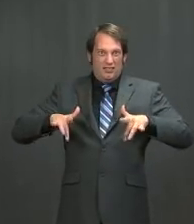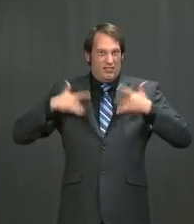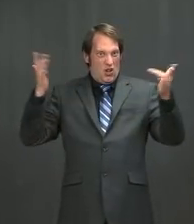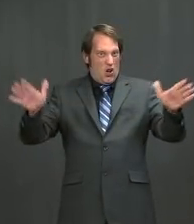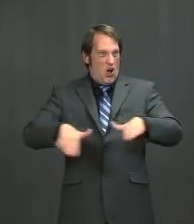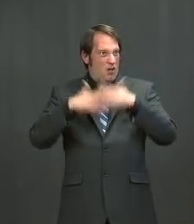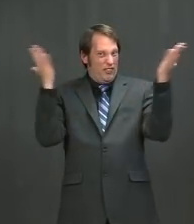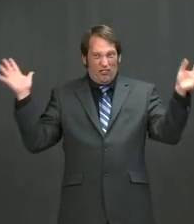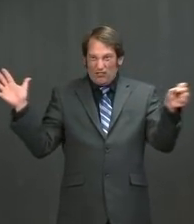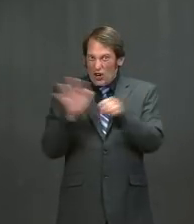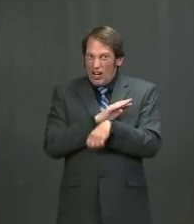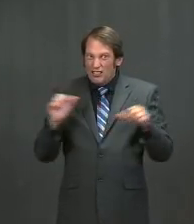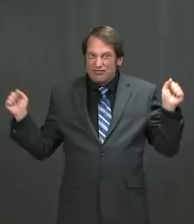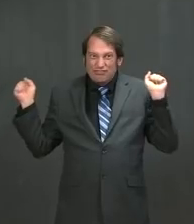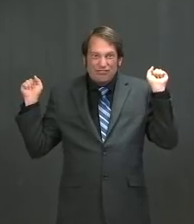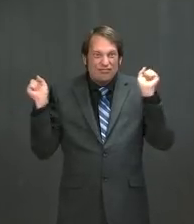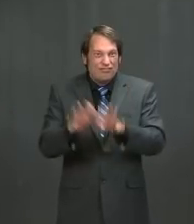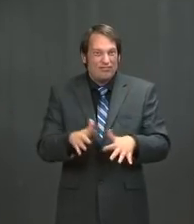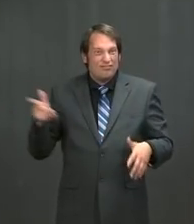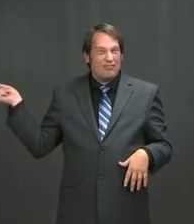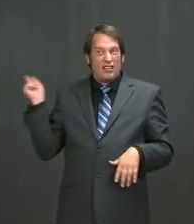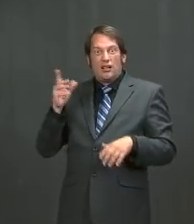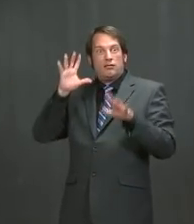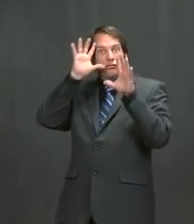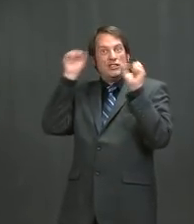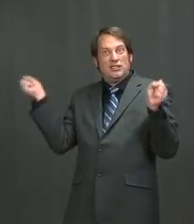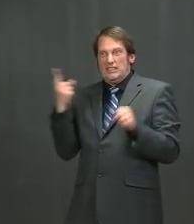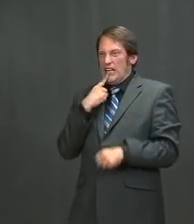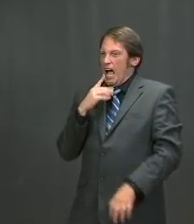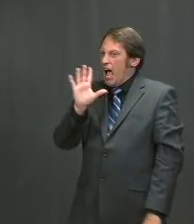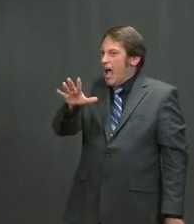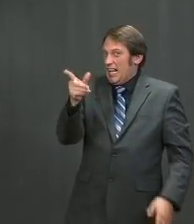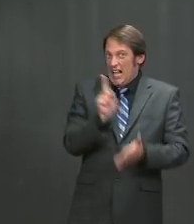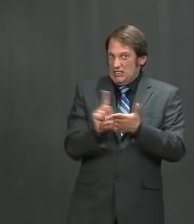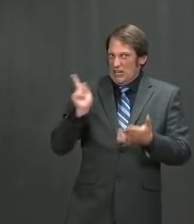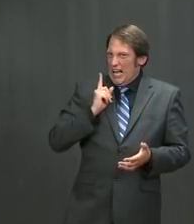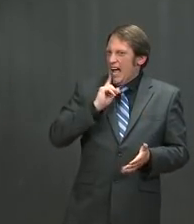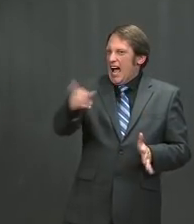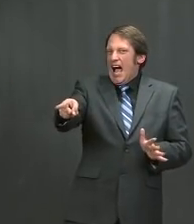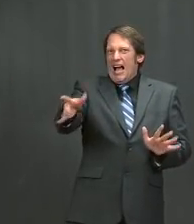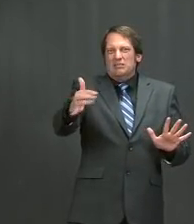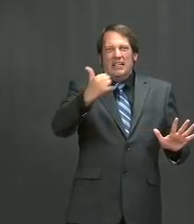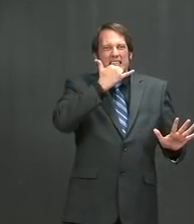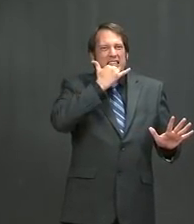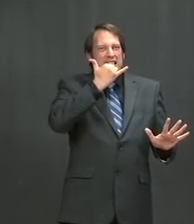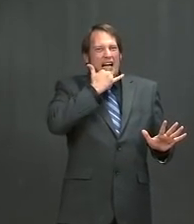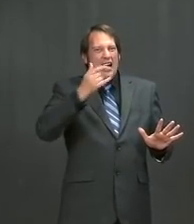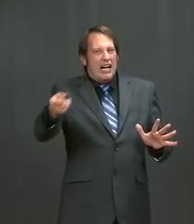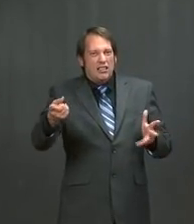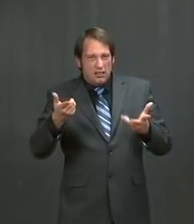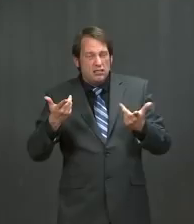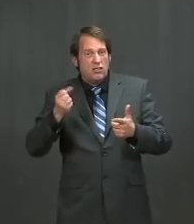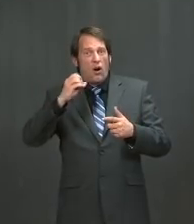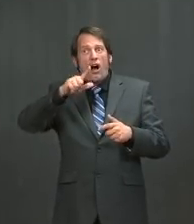The President called that a "mistake" last week. Has he spoken to other team owners to try to deter them